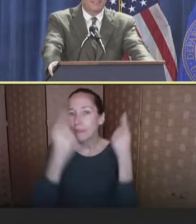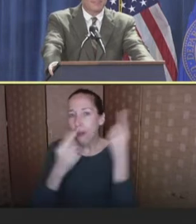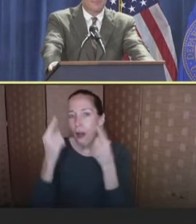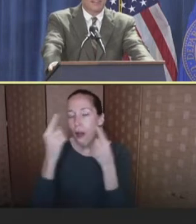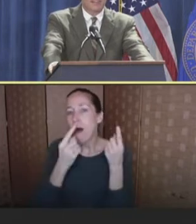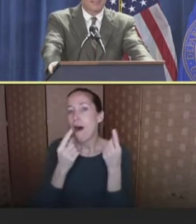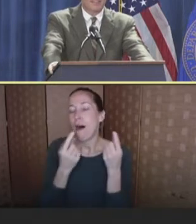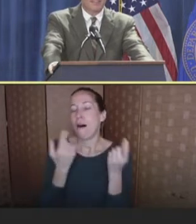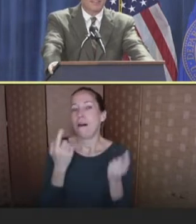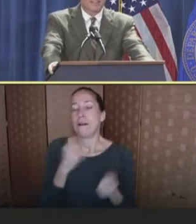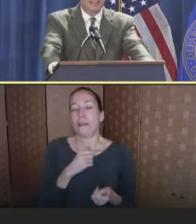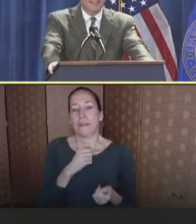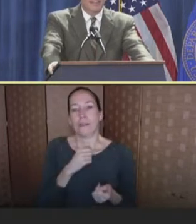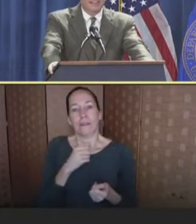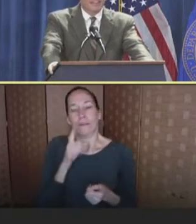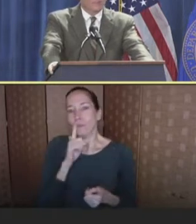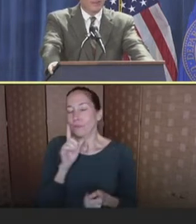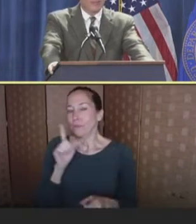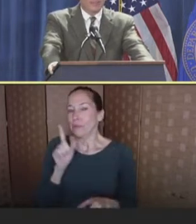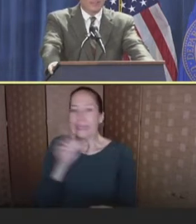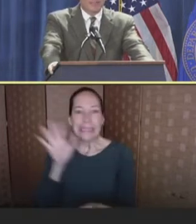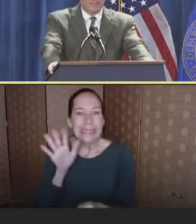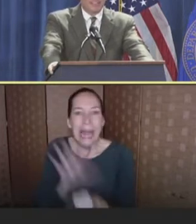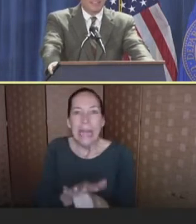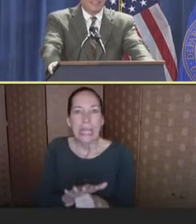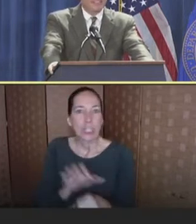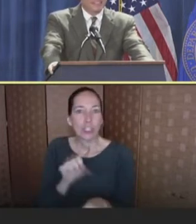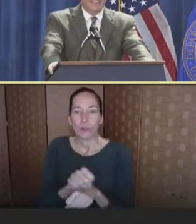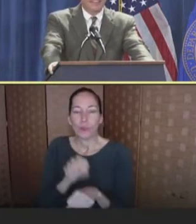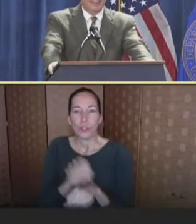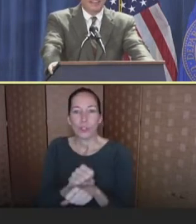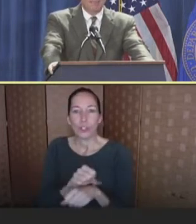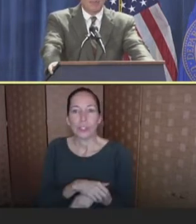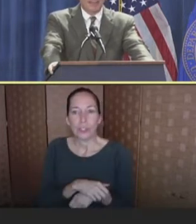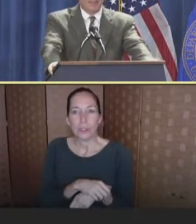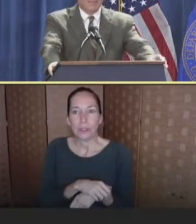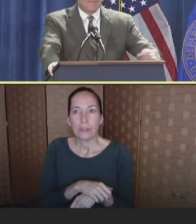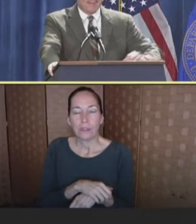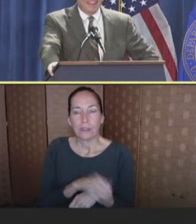This was not a committee that required much effort to get a lot of input out .